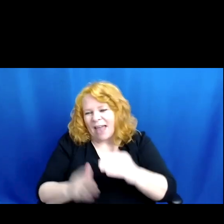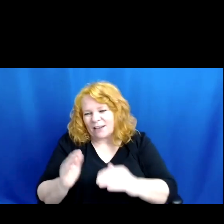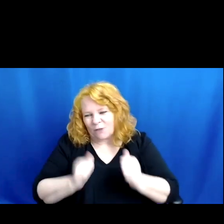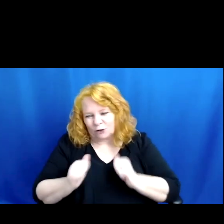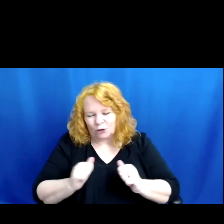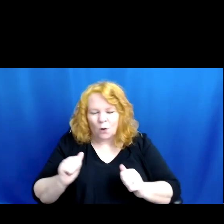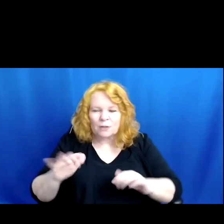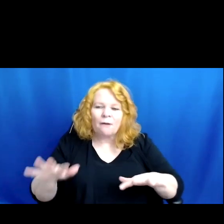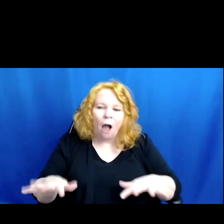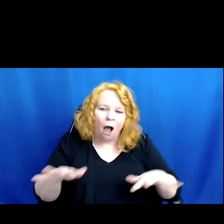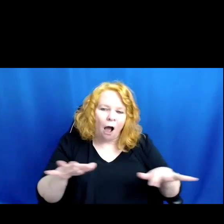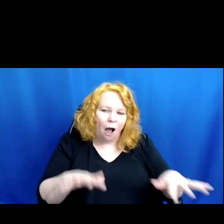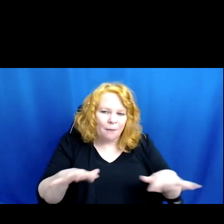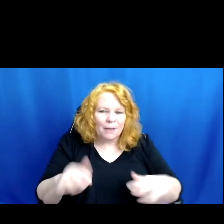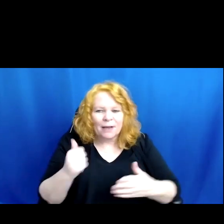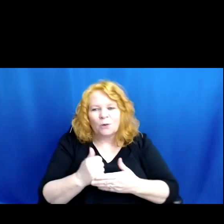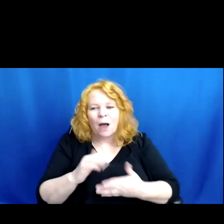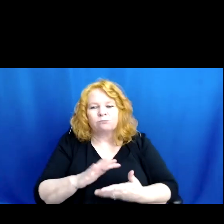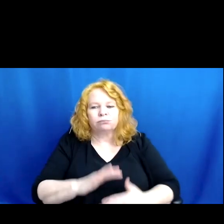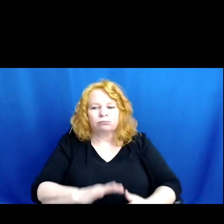before we go off to enjoy the rest of our day.